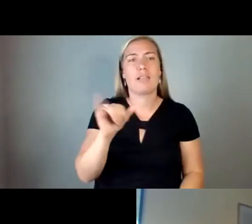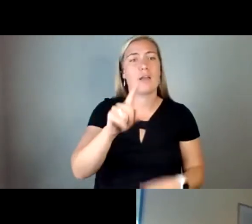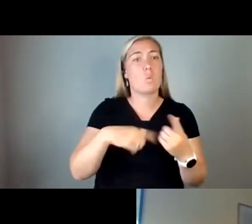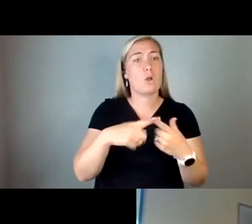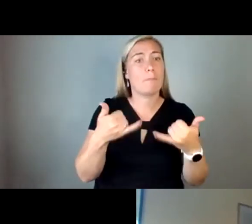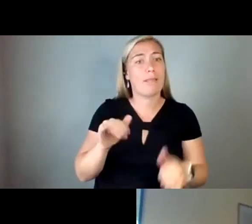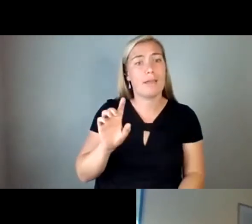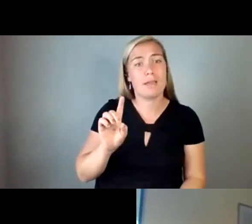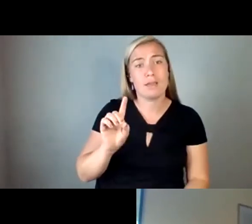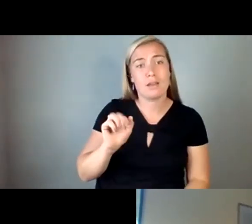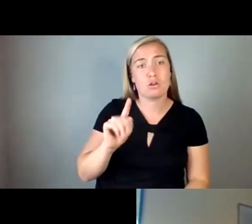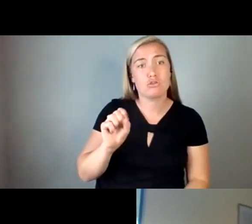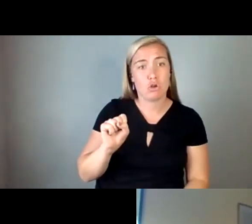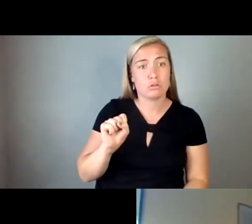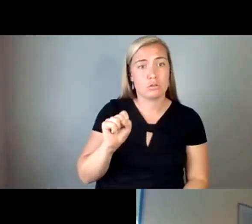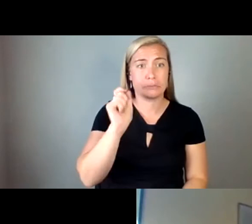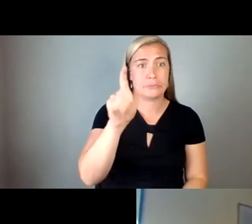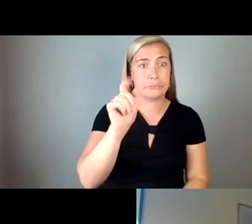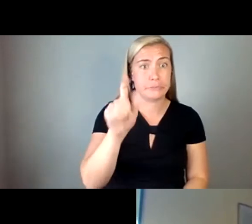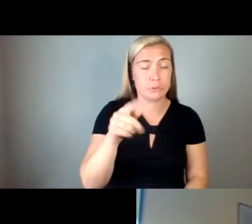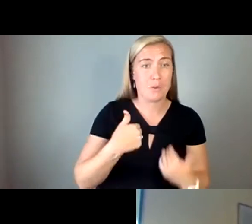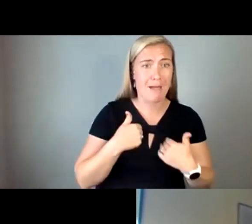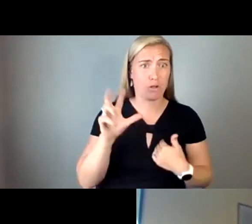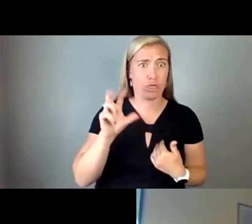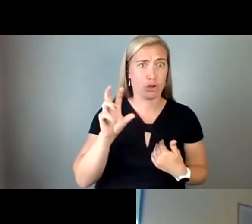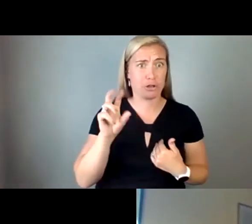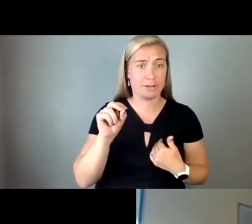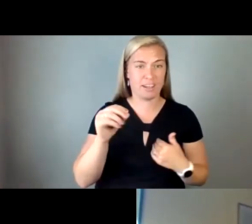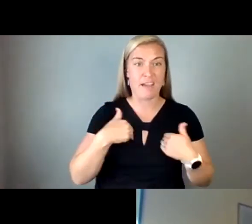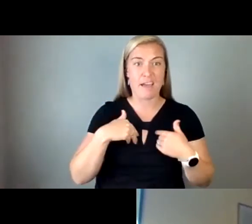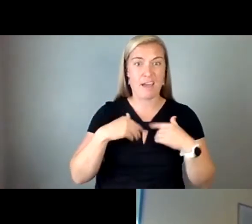grab 30 darts in your hand, and you're throwing them at a dart board. You just pick up all